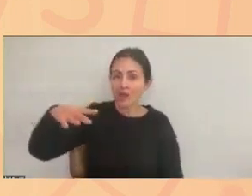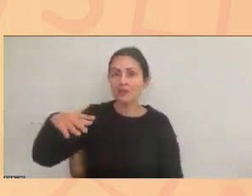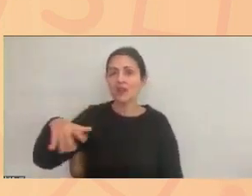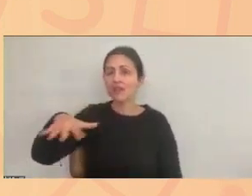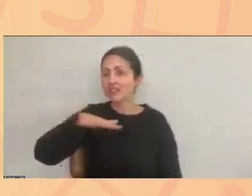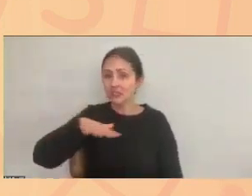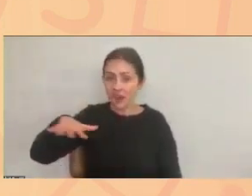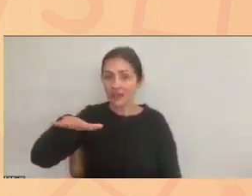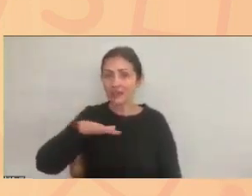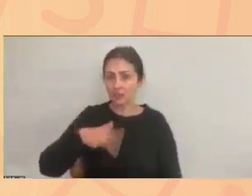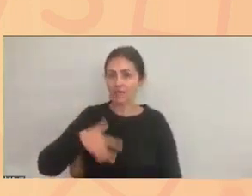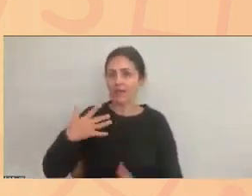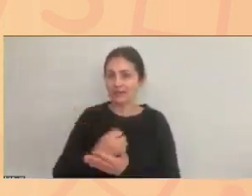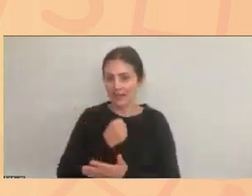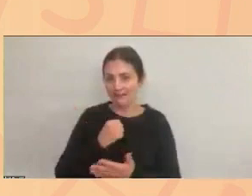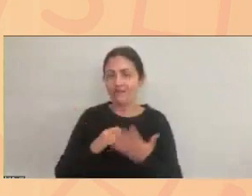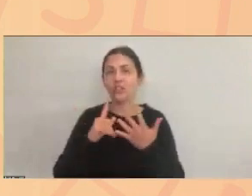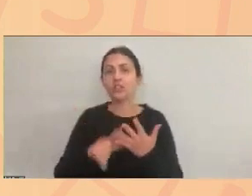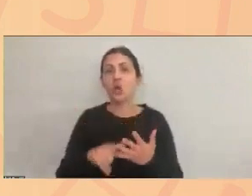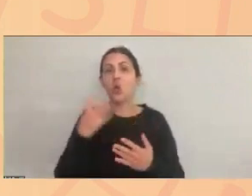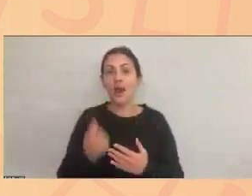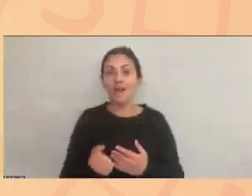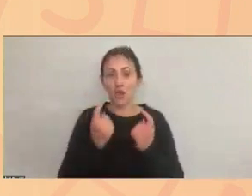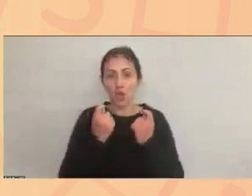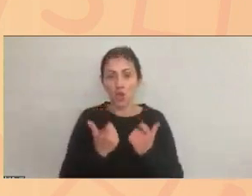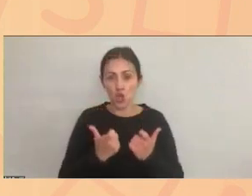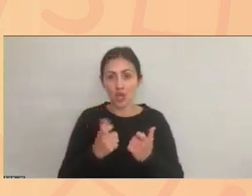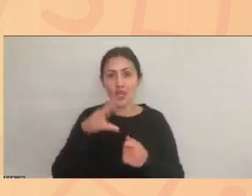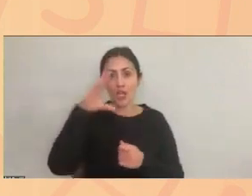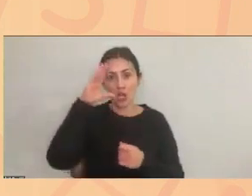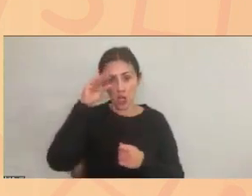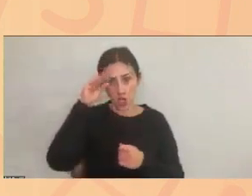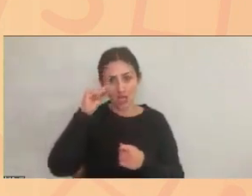Within the centre we'd have an early learning unit. We also have child and parent support,